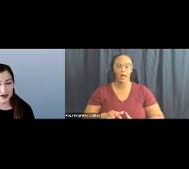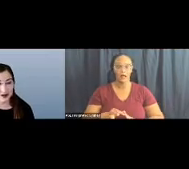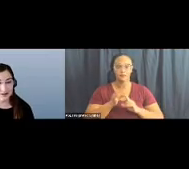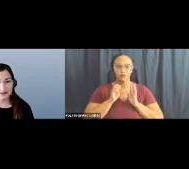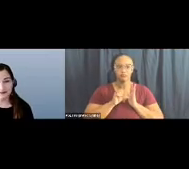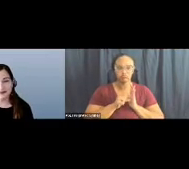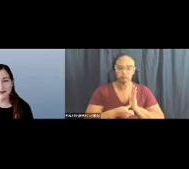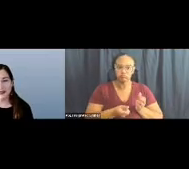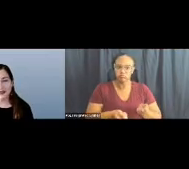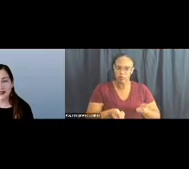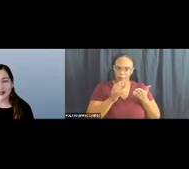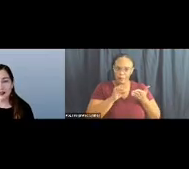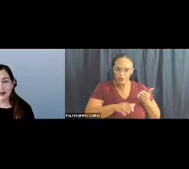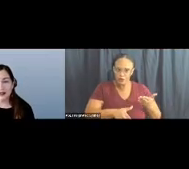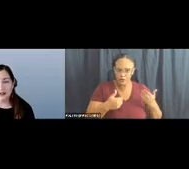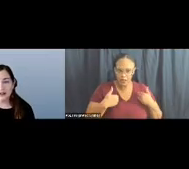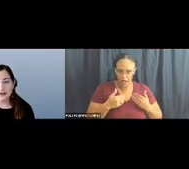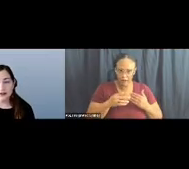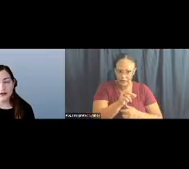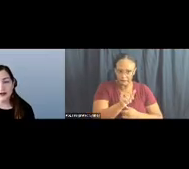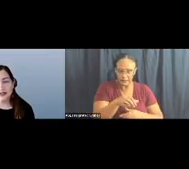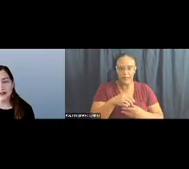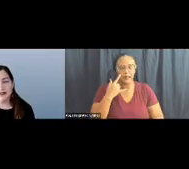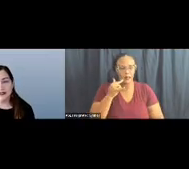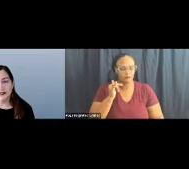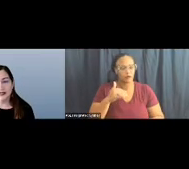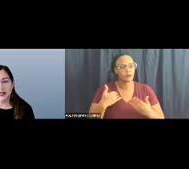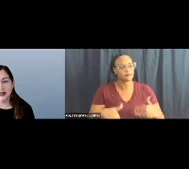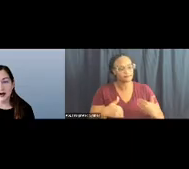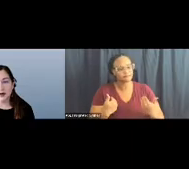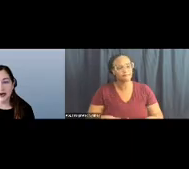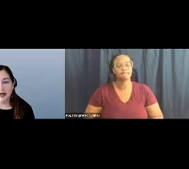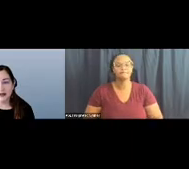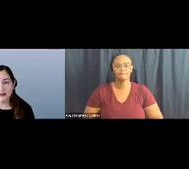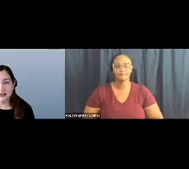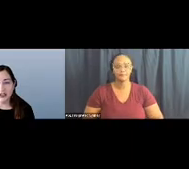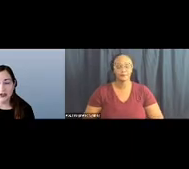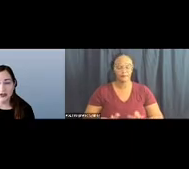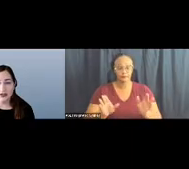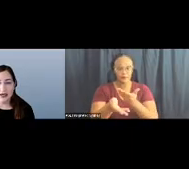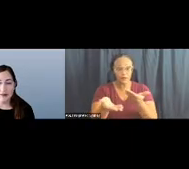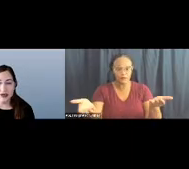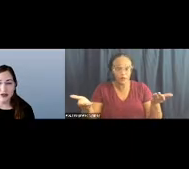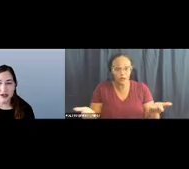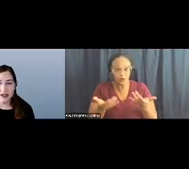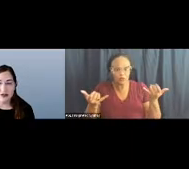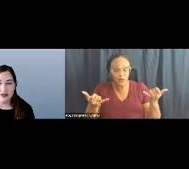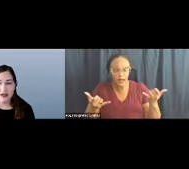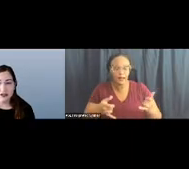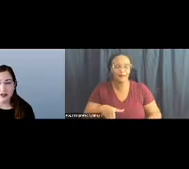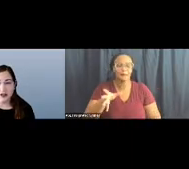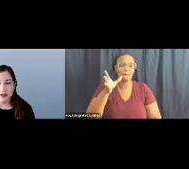California. Those of you joining this session today are parents, teachers, administrators,